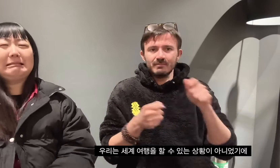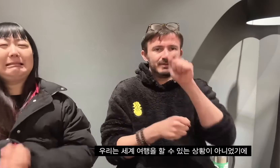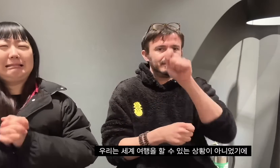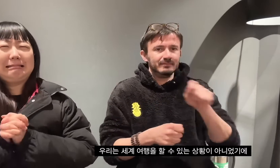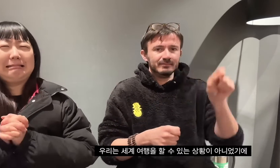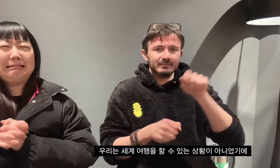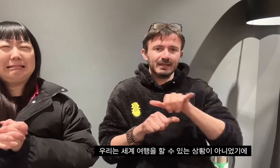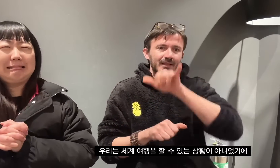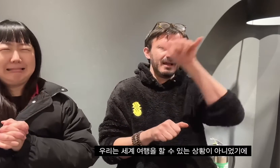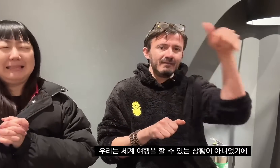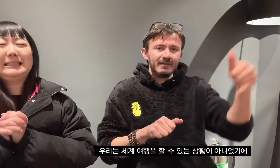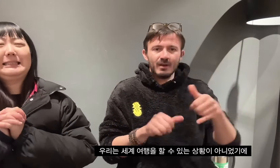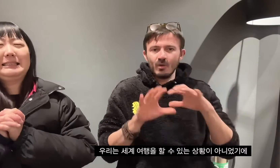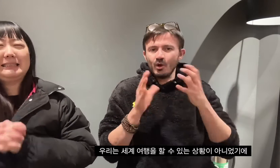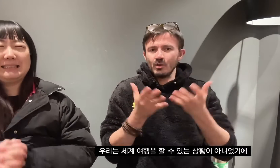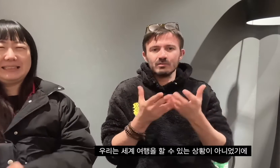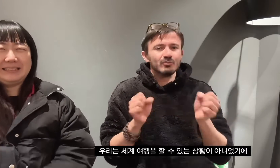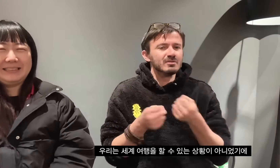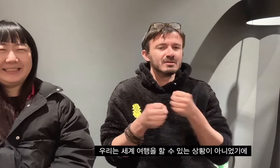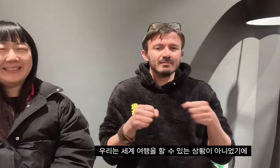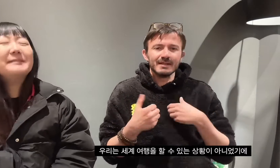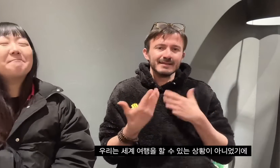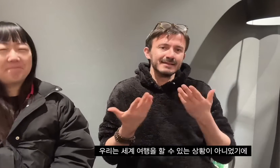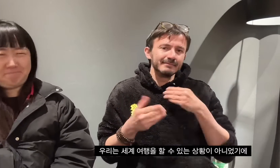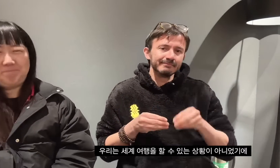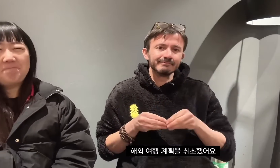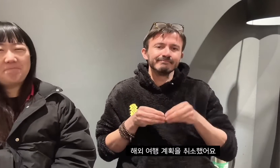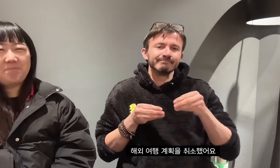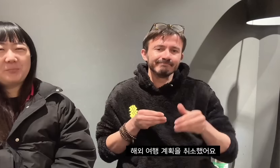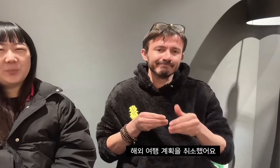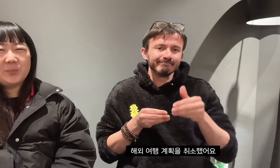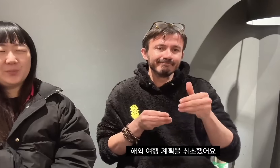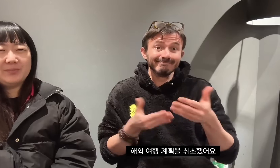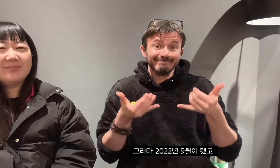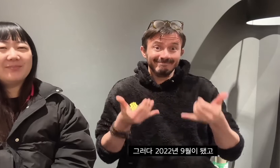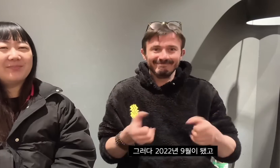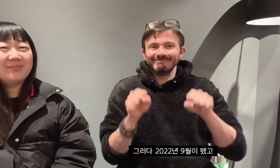We canceled our overseas travel plans because we were not in a position to travel the world.